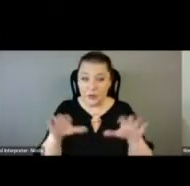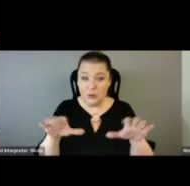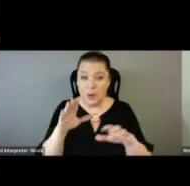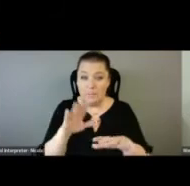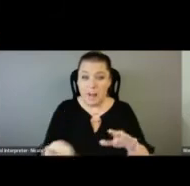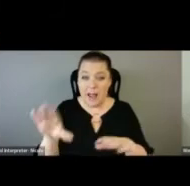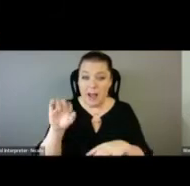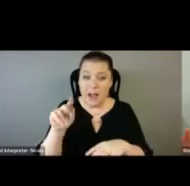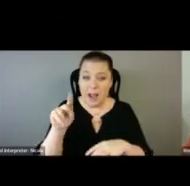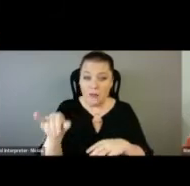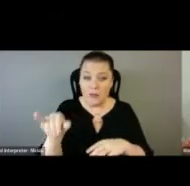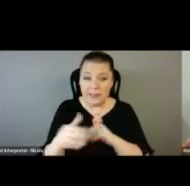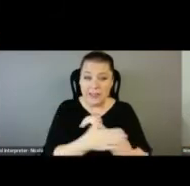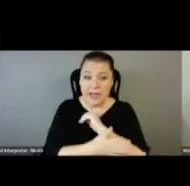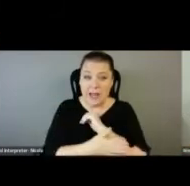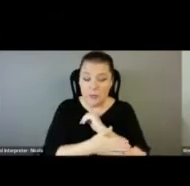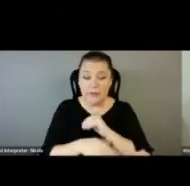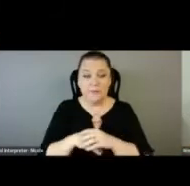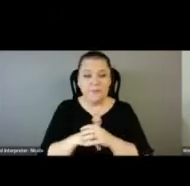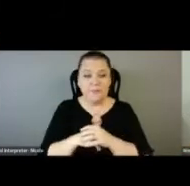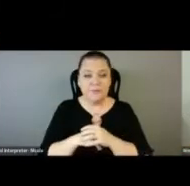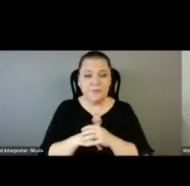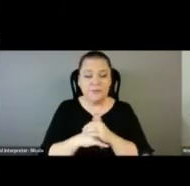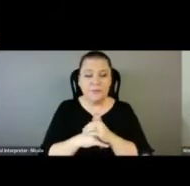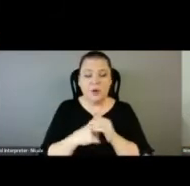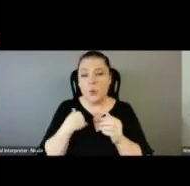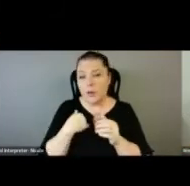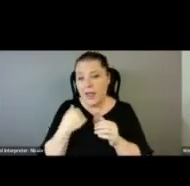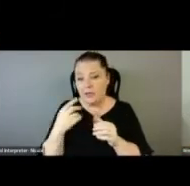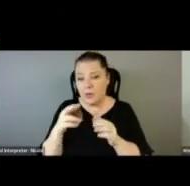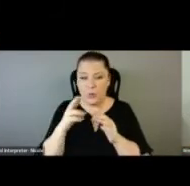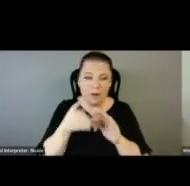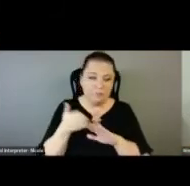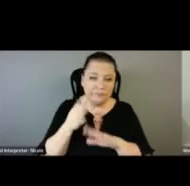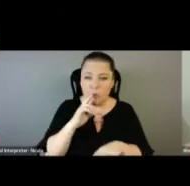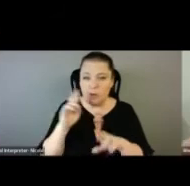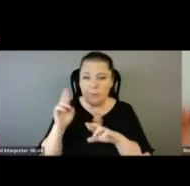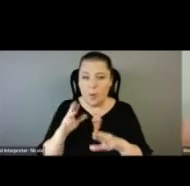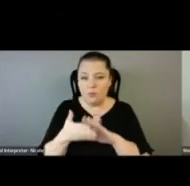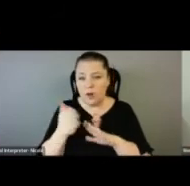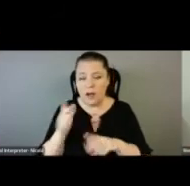that we can run that shows how many actionable needs for a particular item. And we can rank